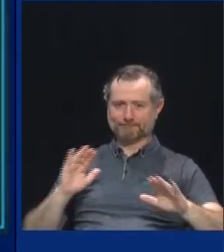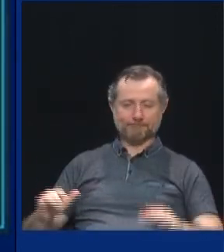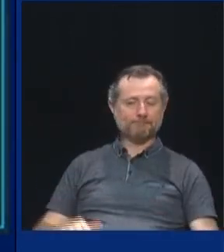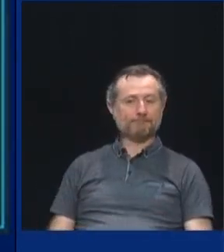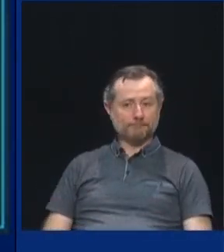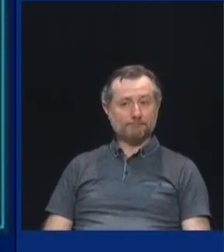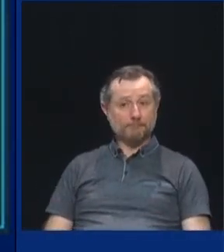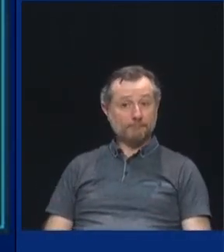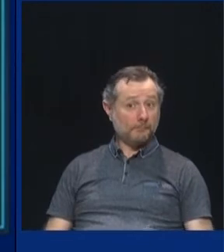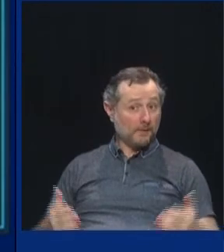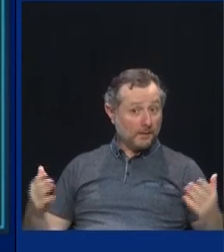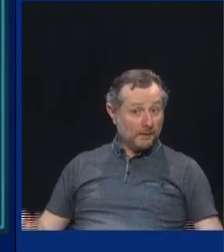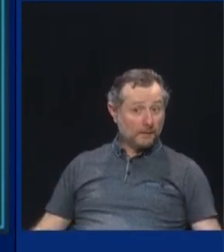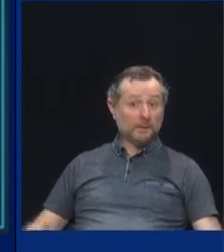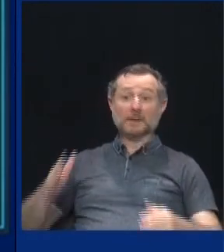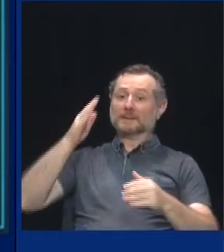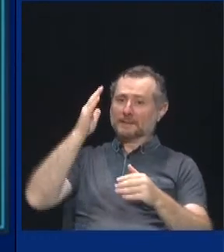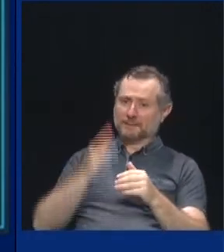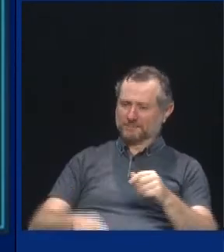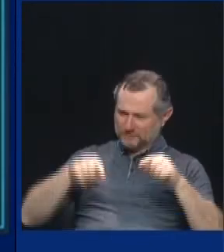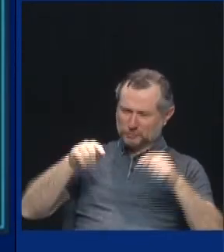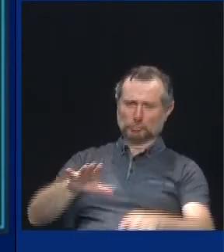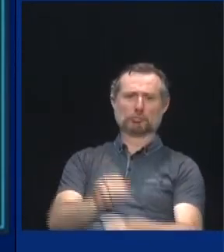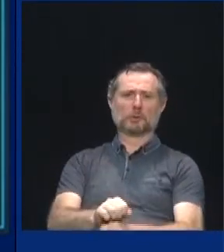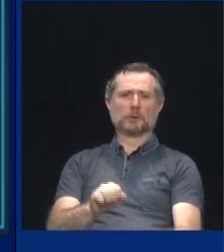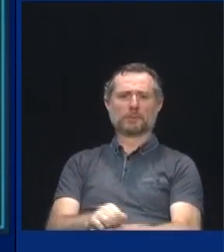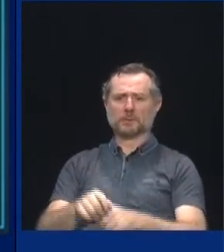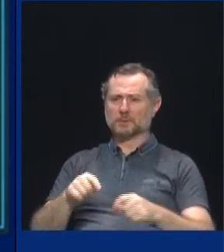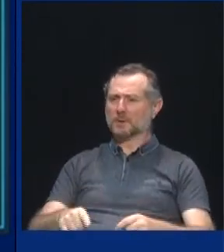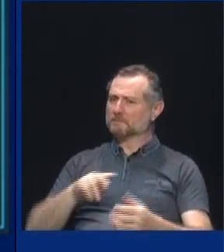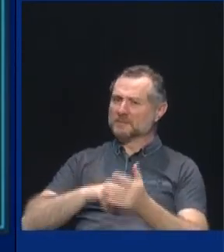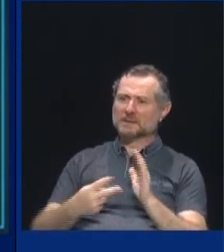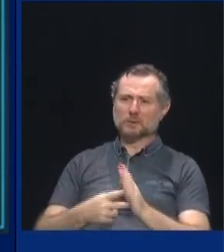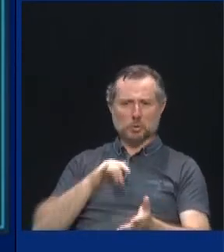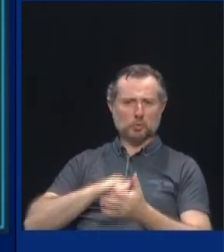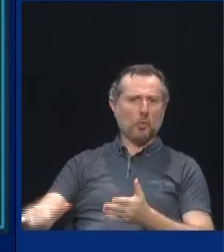TO WORK TOGETHER AS NEW YORKERS, RECOGNIZE OUR INDIVIDUAL RESPONSIBILITY, AND GET THIS JOB